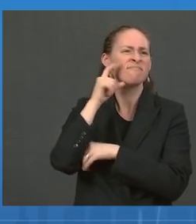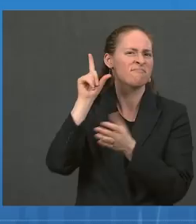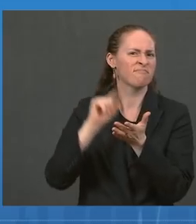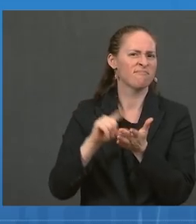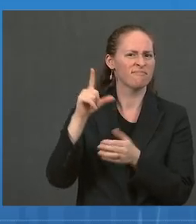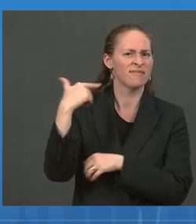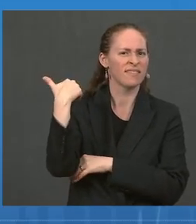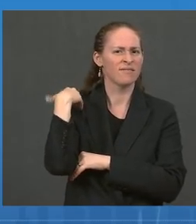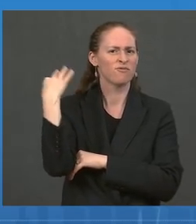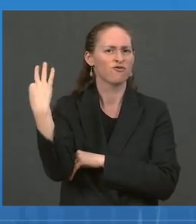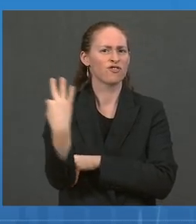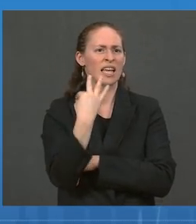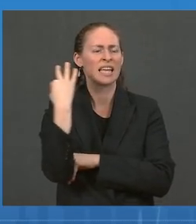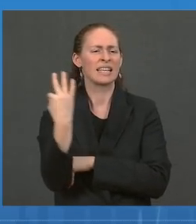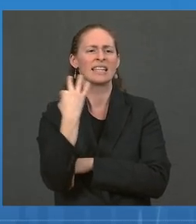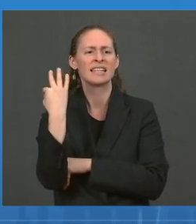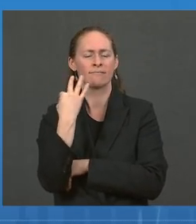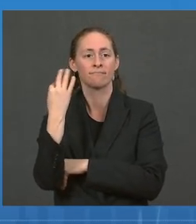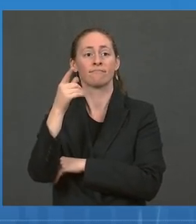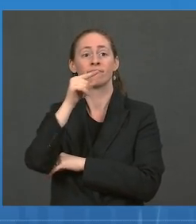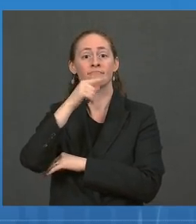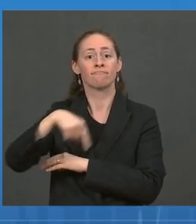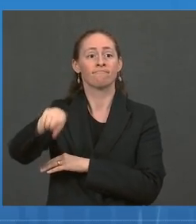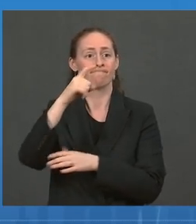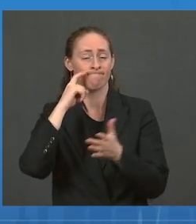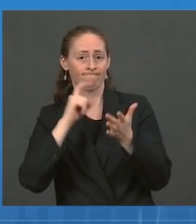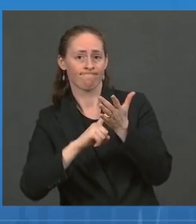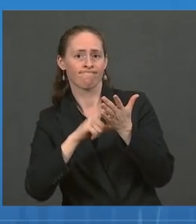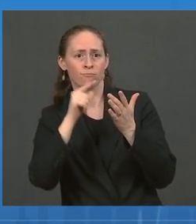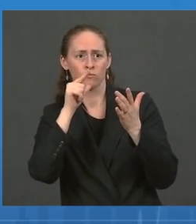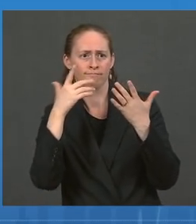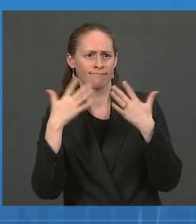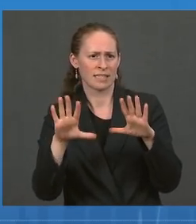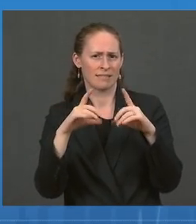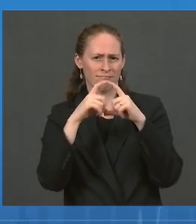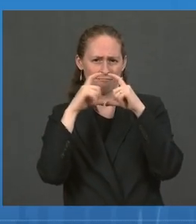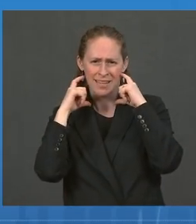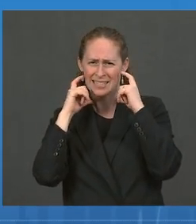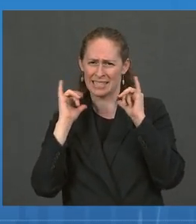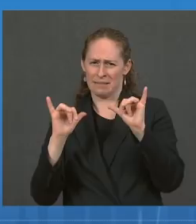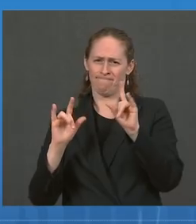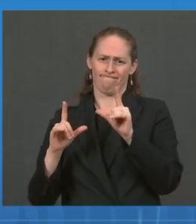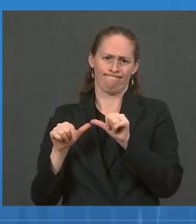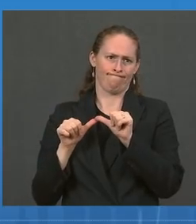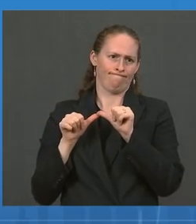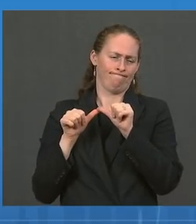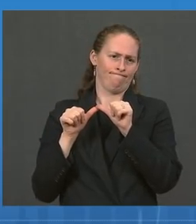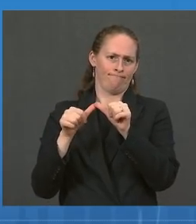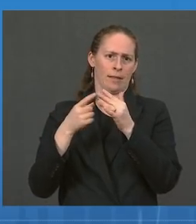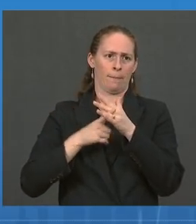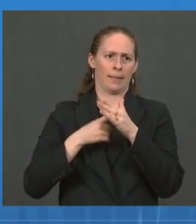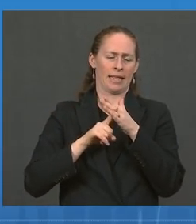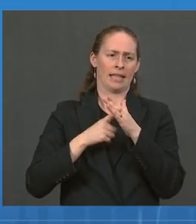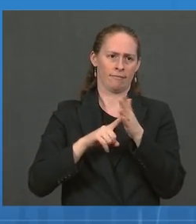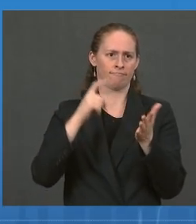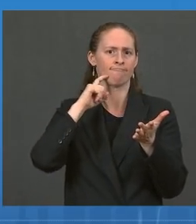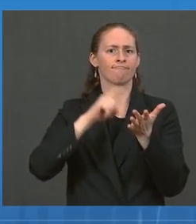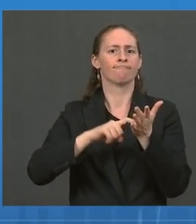that had masking early in their school year this year, they had a three and a half times less likely -- were three and a half times